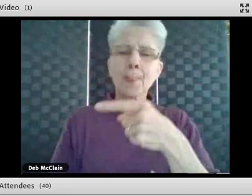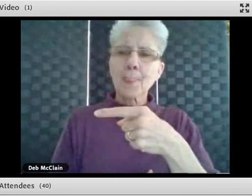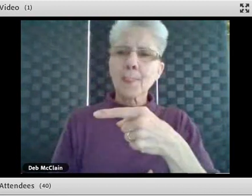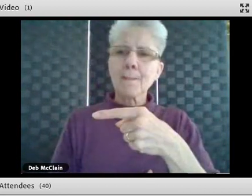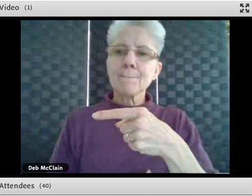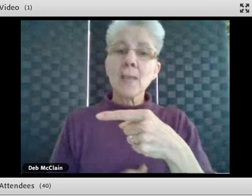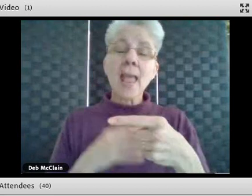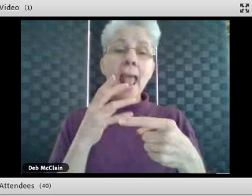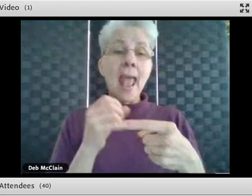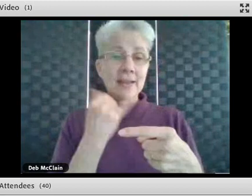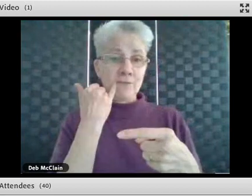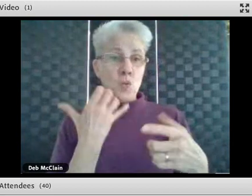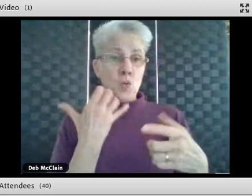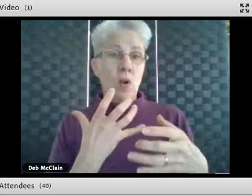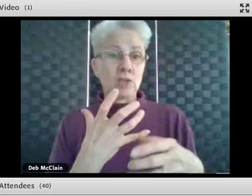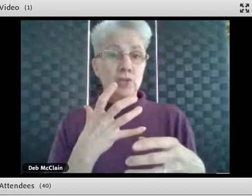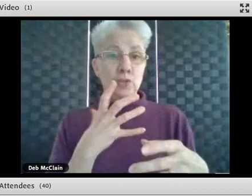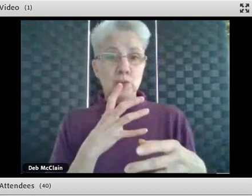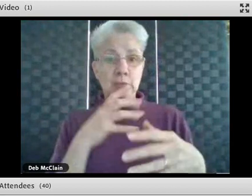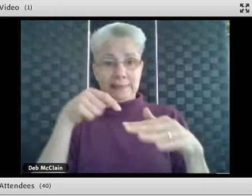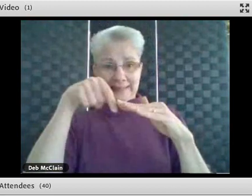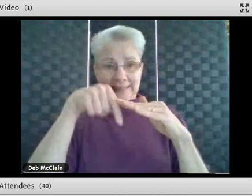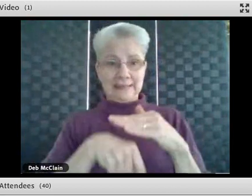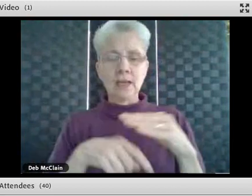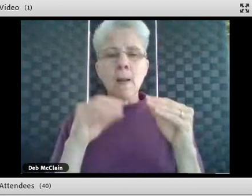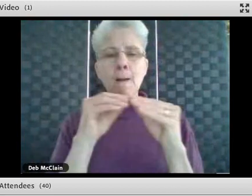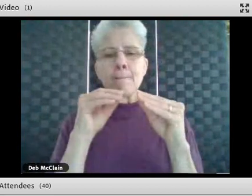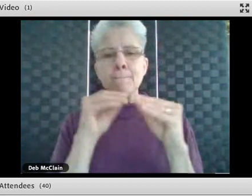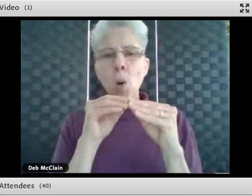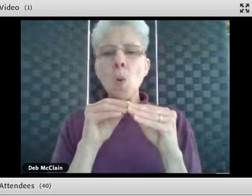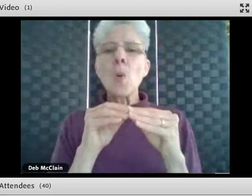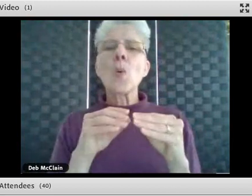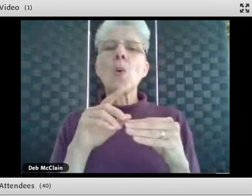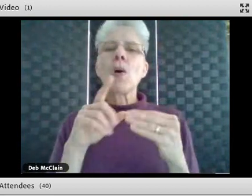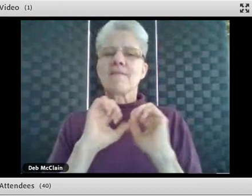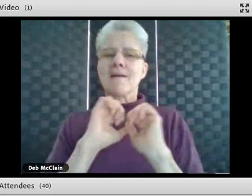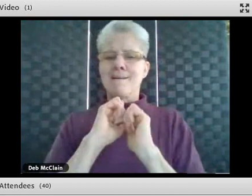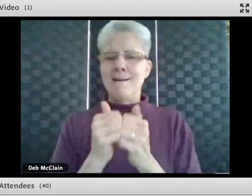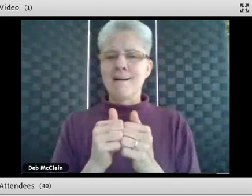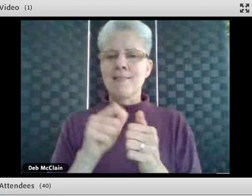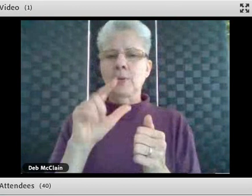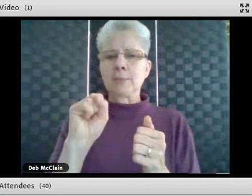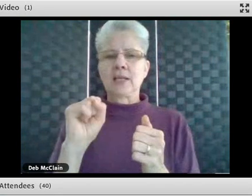And if you want to get into the nitty-gritty of kind of how Library of Congress Subject Headings